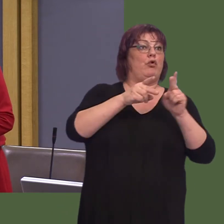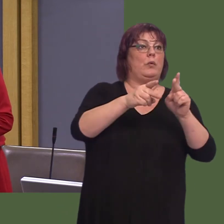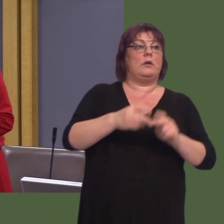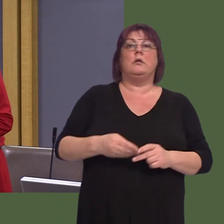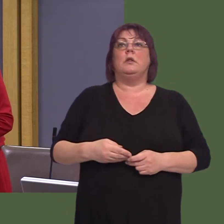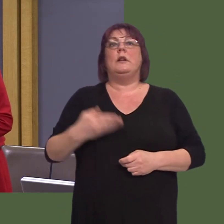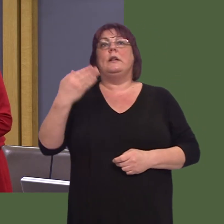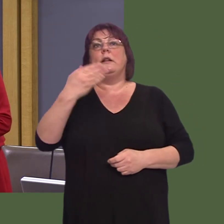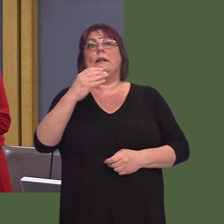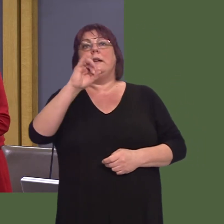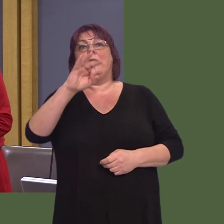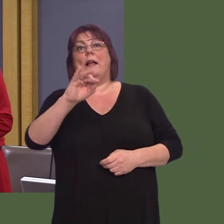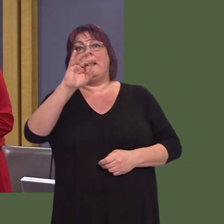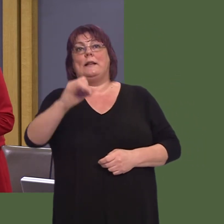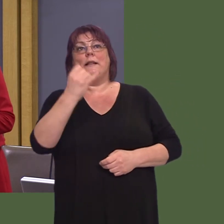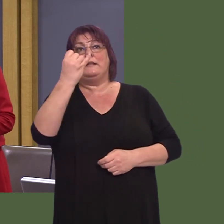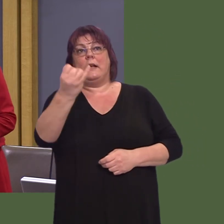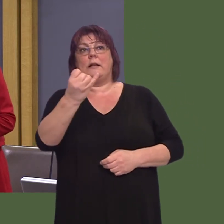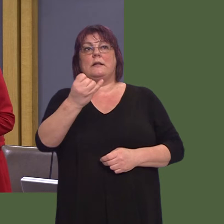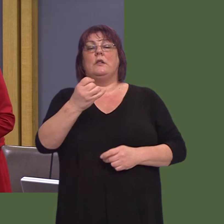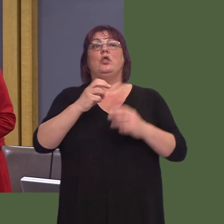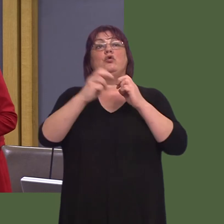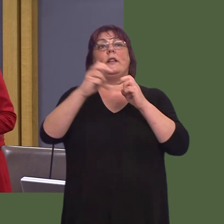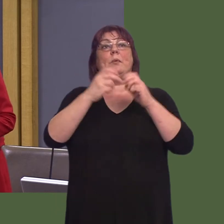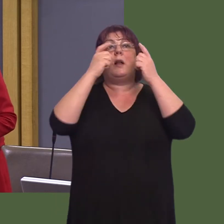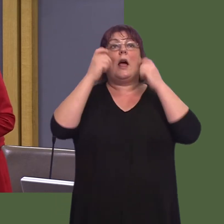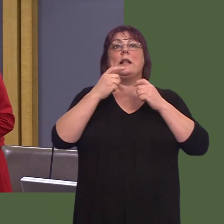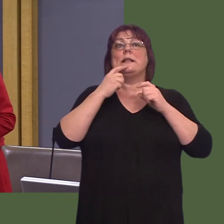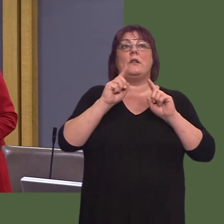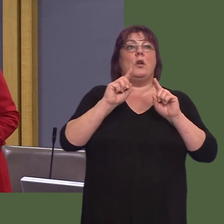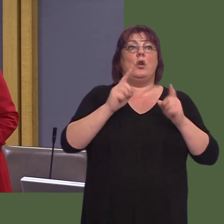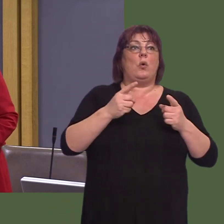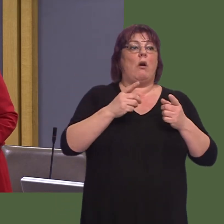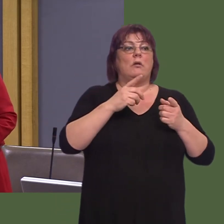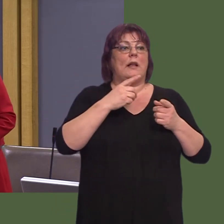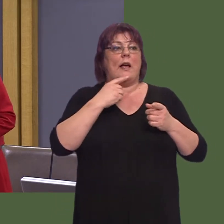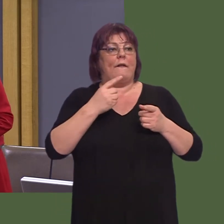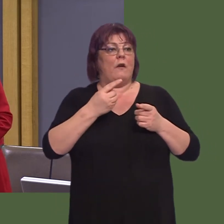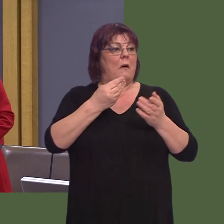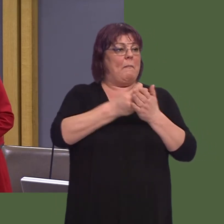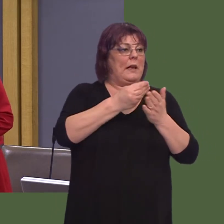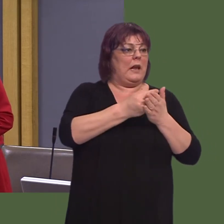The Transport Act 1985 does not allow the cross-subsidy of one route by revenue from